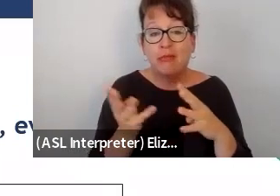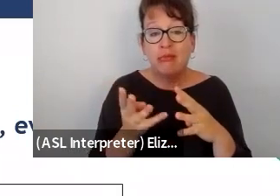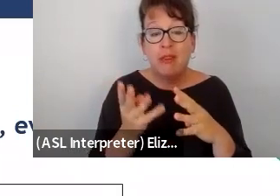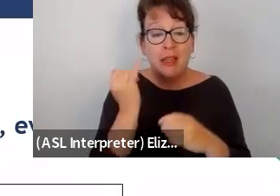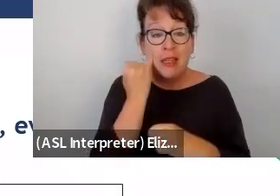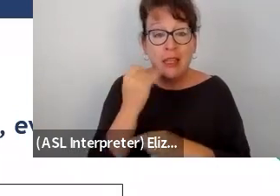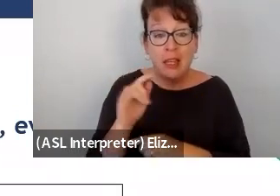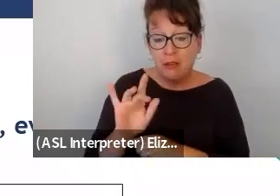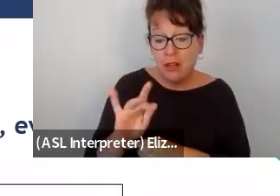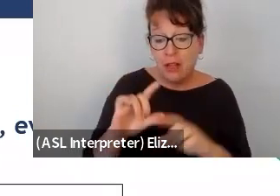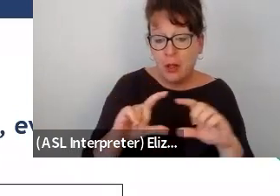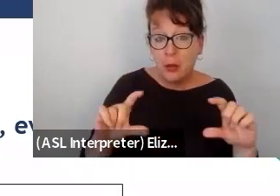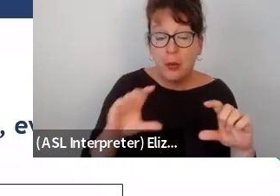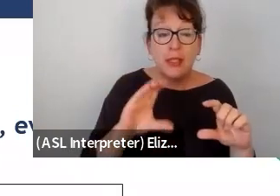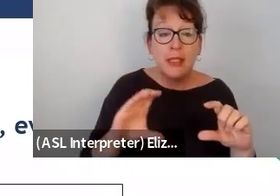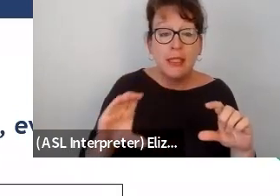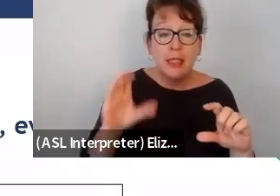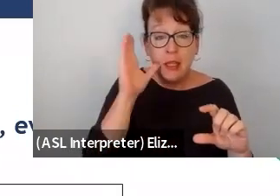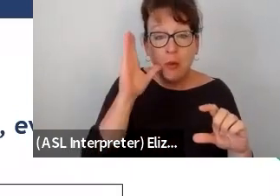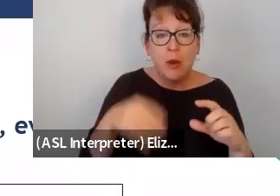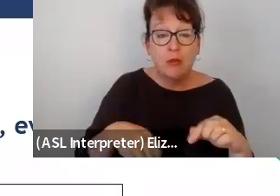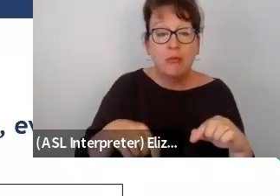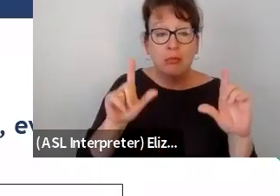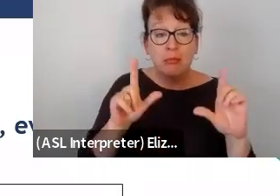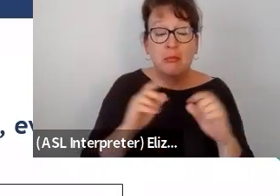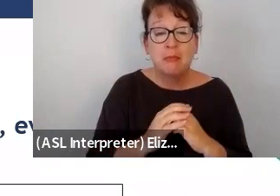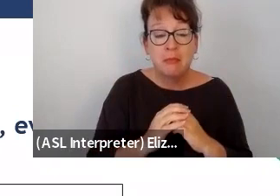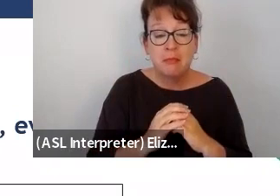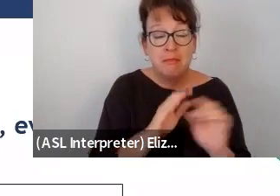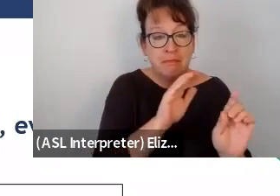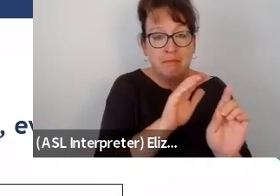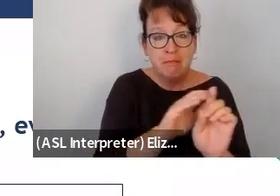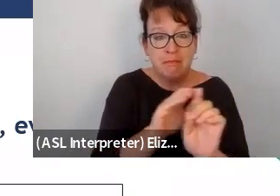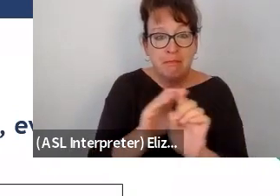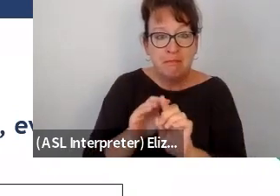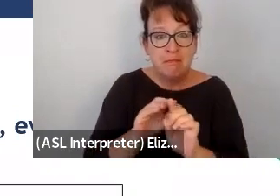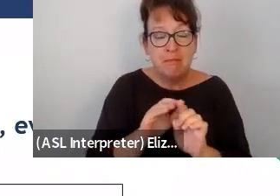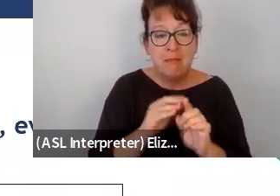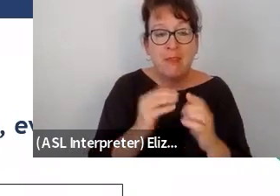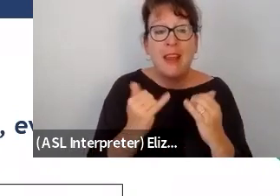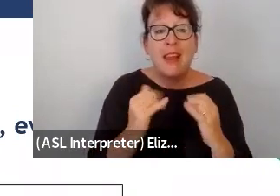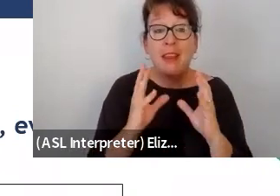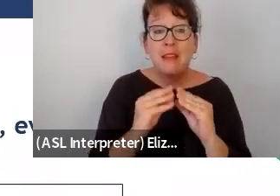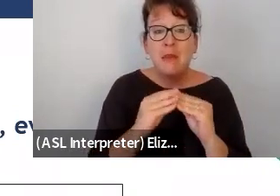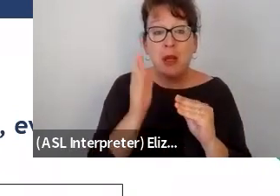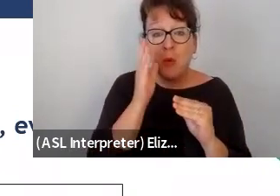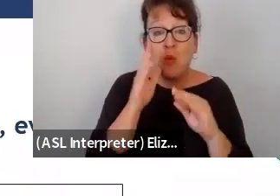and innovation across sectors, expand and secure our domestic supply chains, and ensure that our